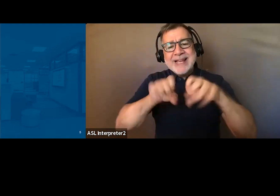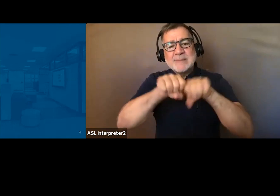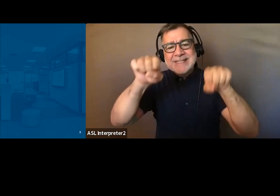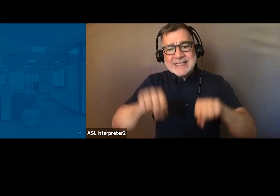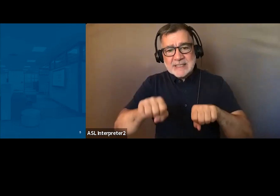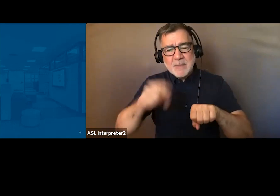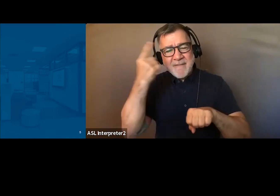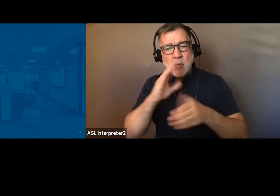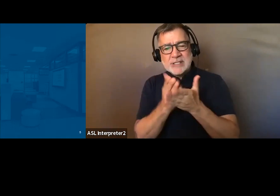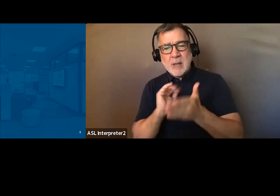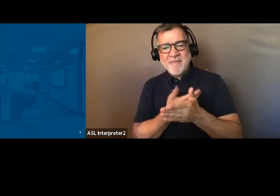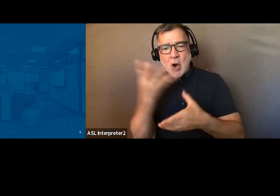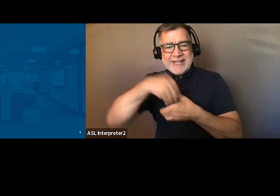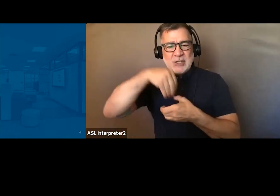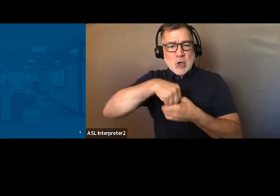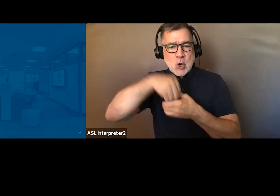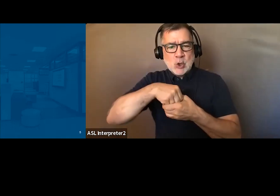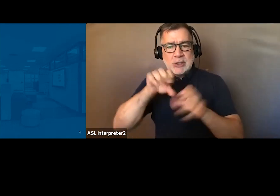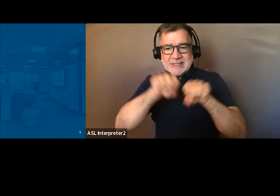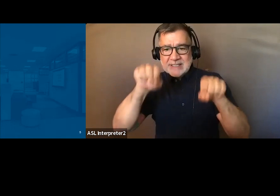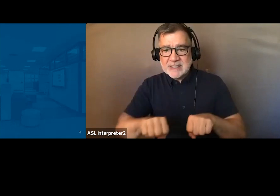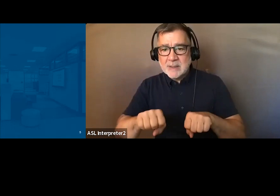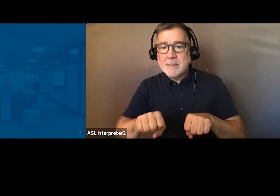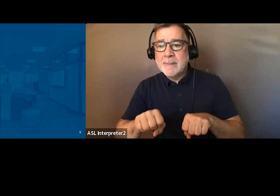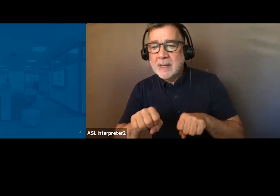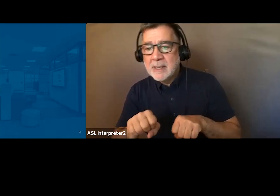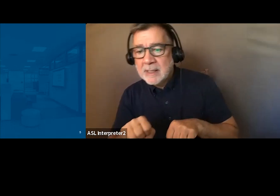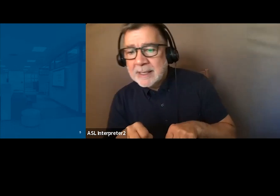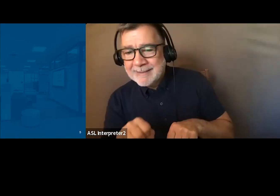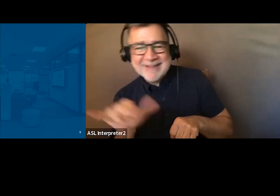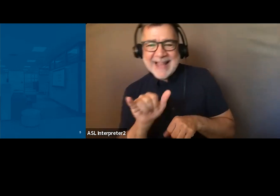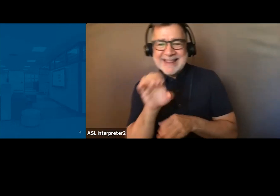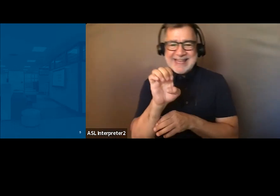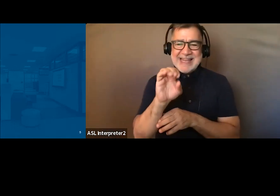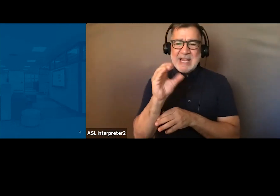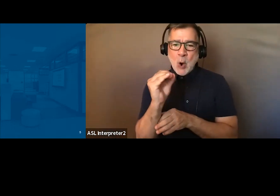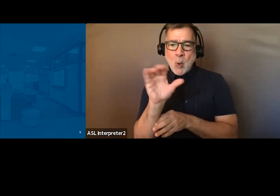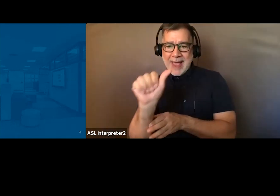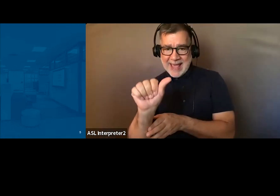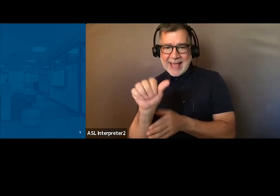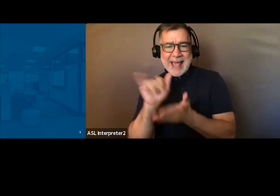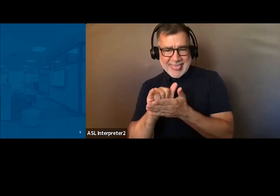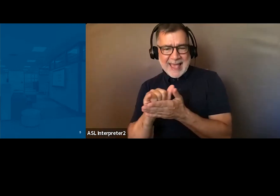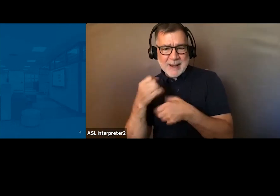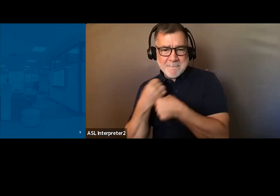which are the OA tool in eOA, which basically produced the occupancy agreements for the space